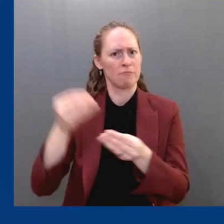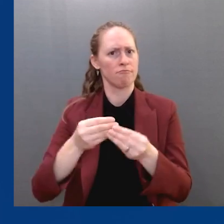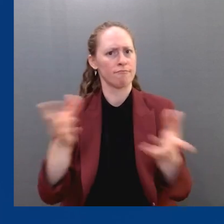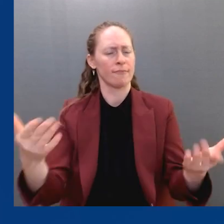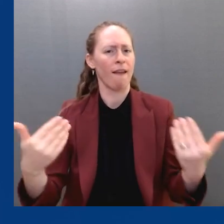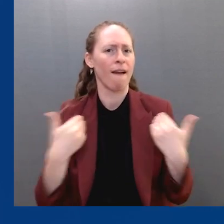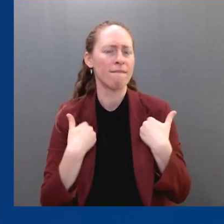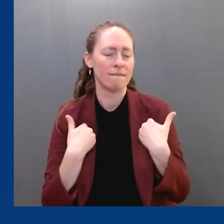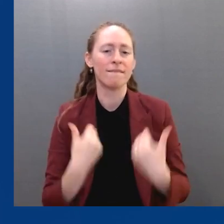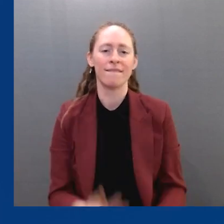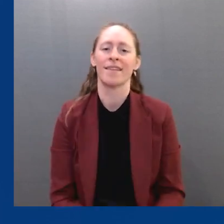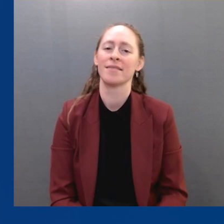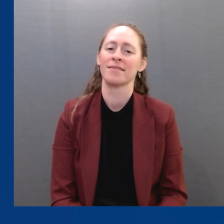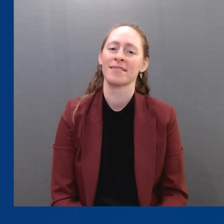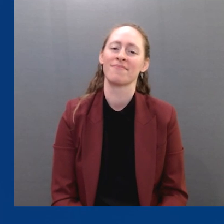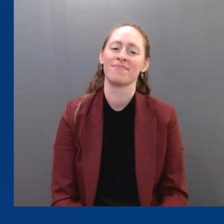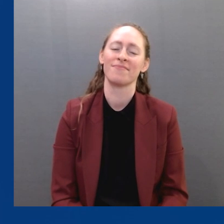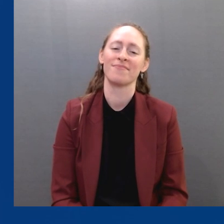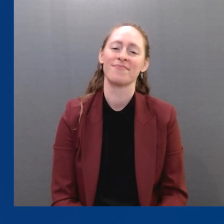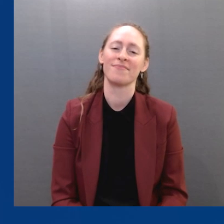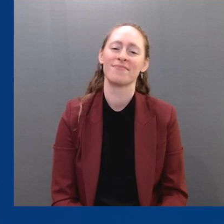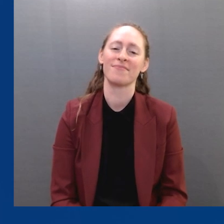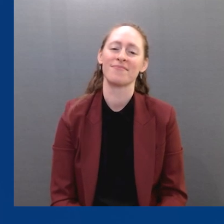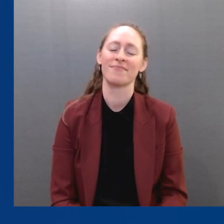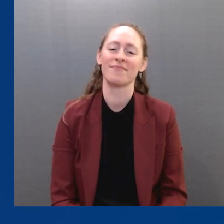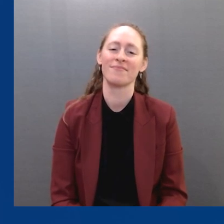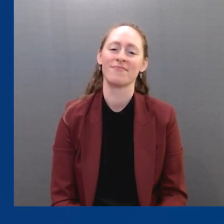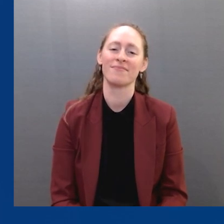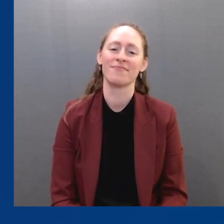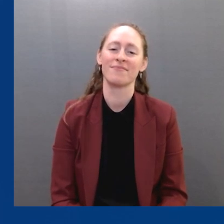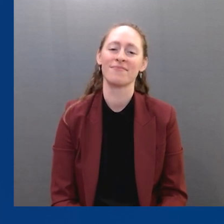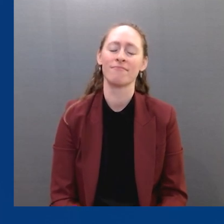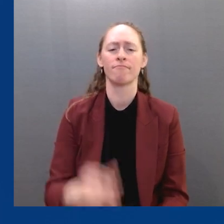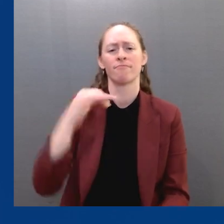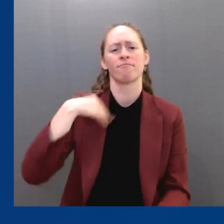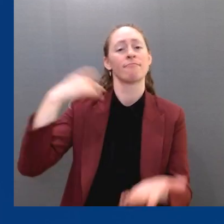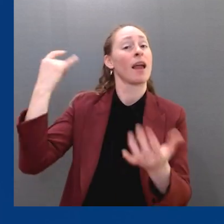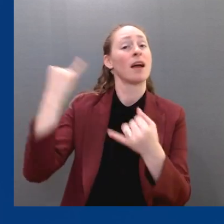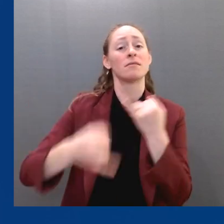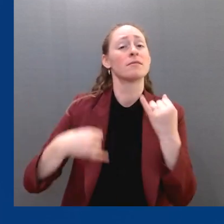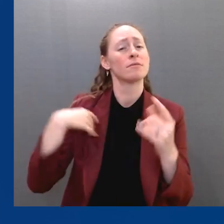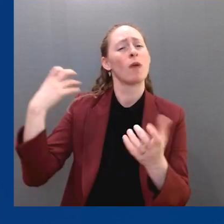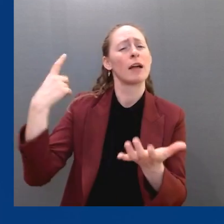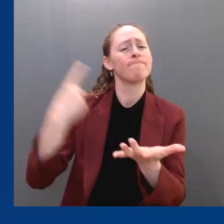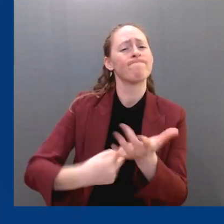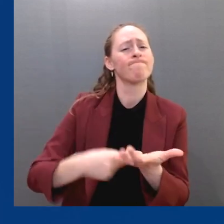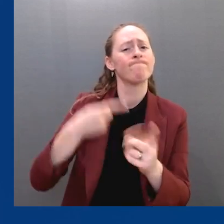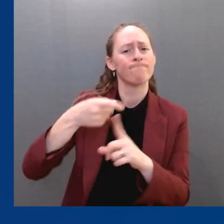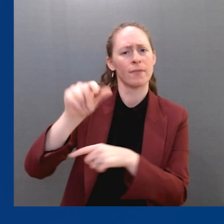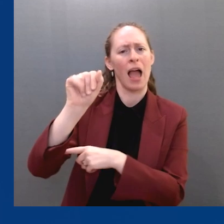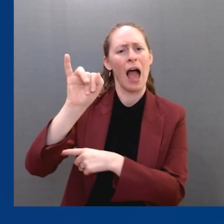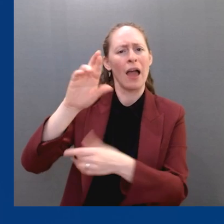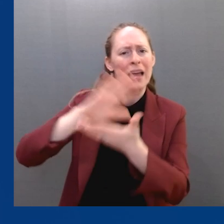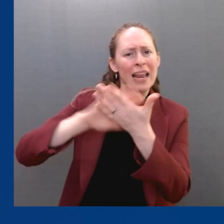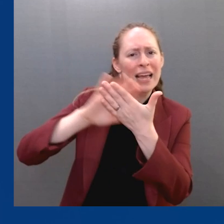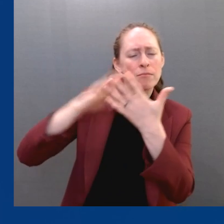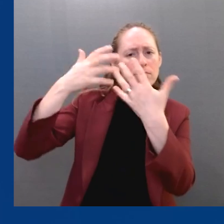We know that improving indoor air quality by improving ventilation and putting in indoor air purifiers, they can make an enormous difference